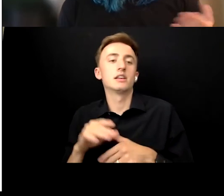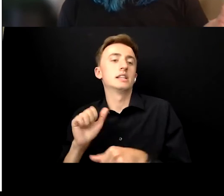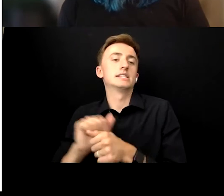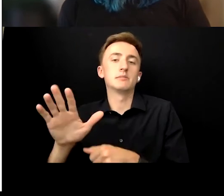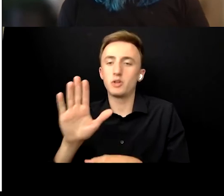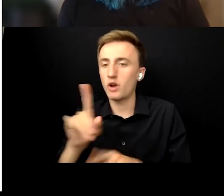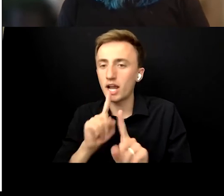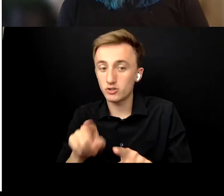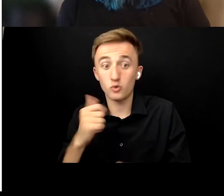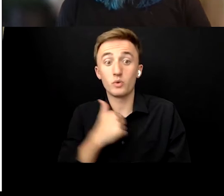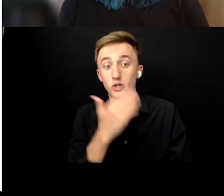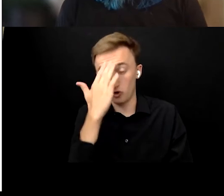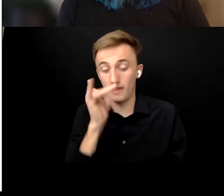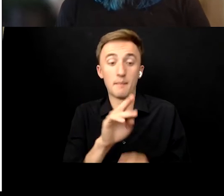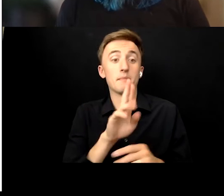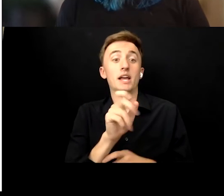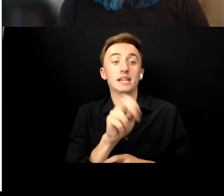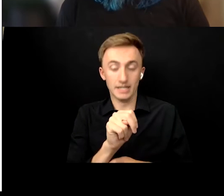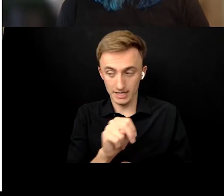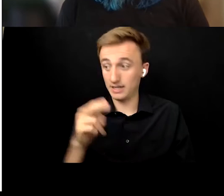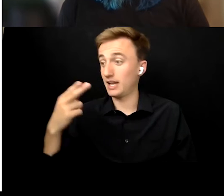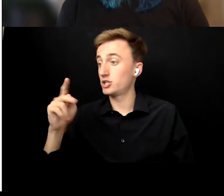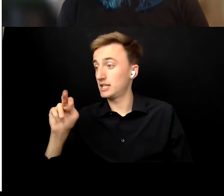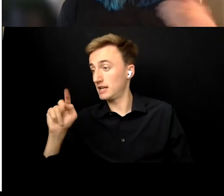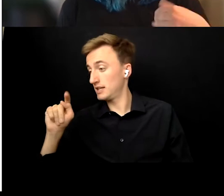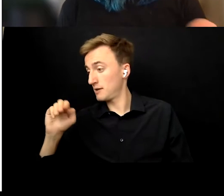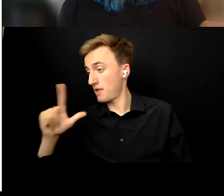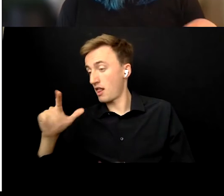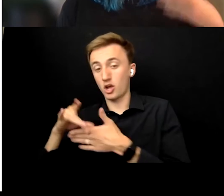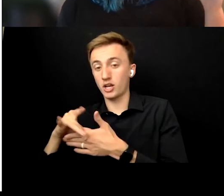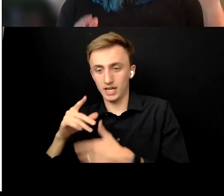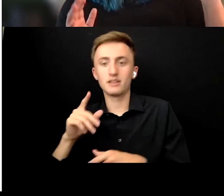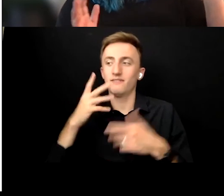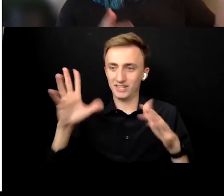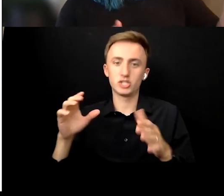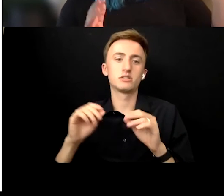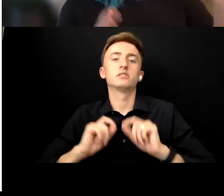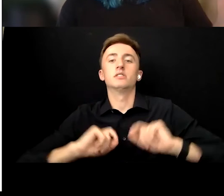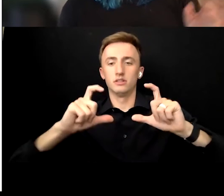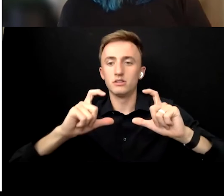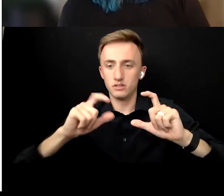is being delivered by the HTML content of the element. Perfect. That is the ideal situation,